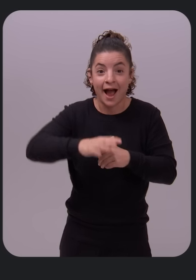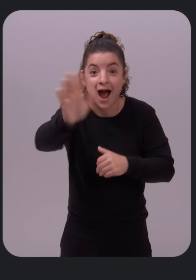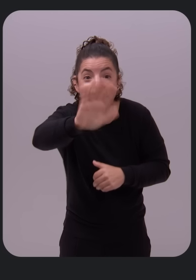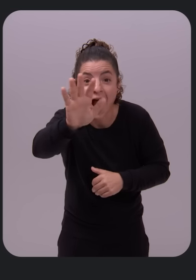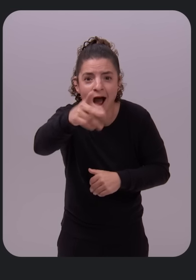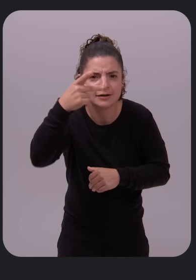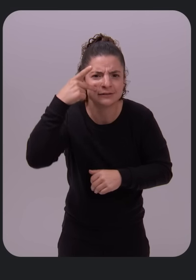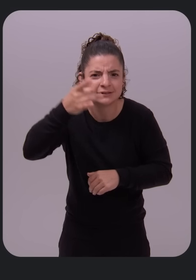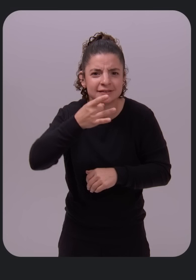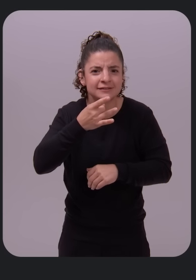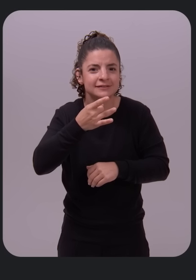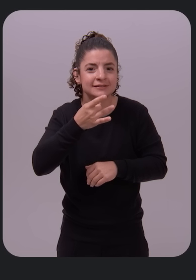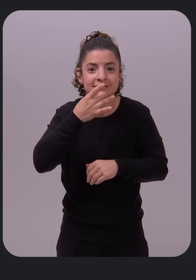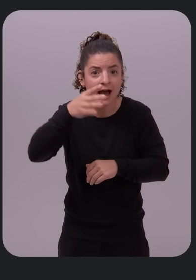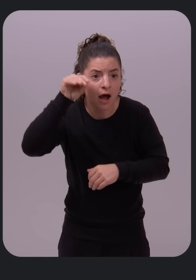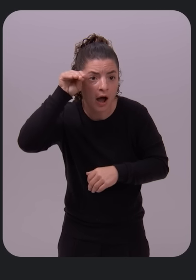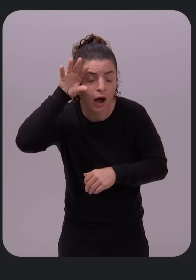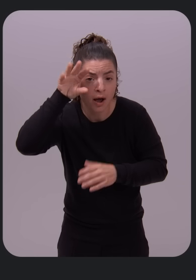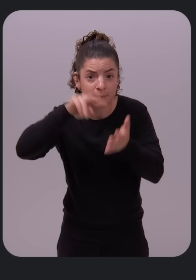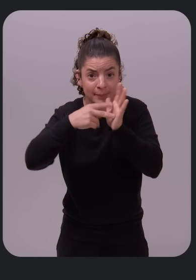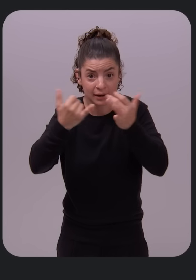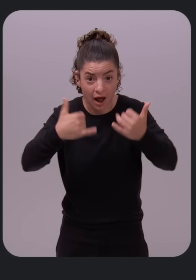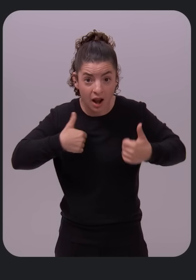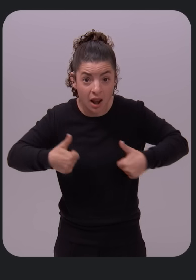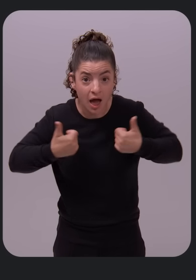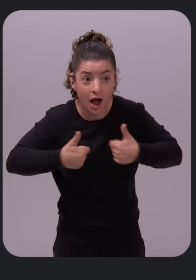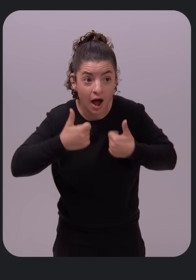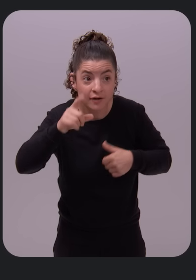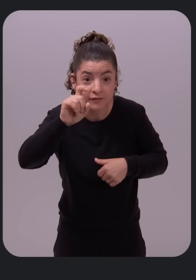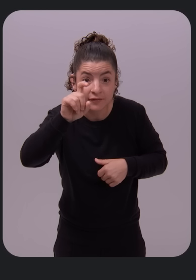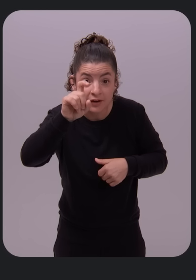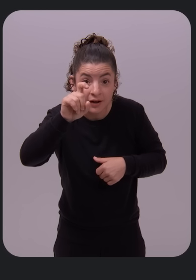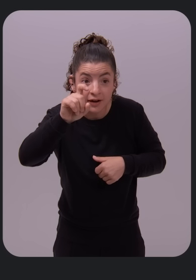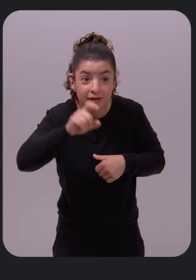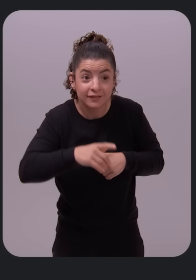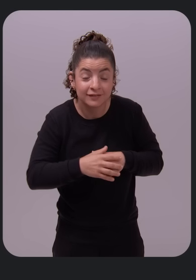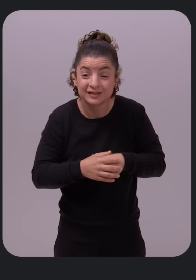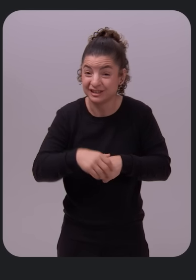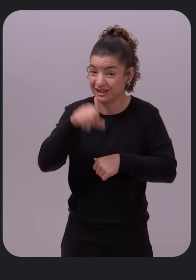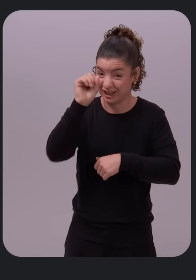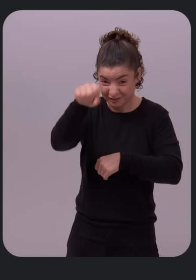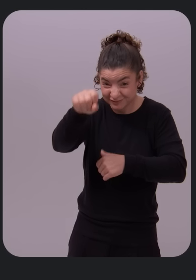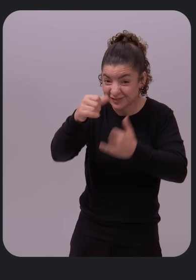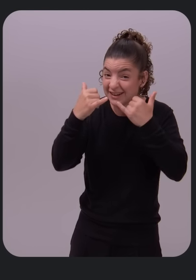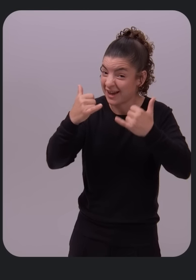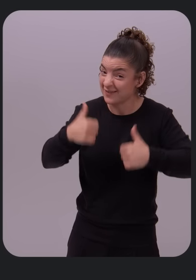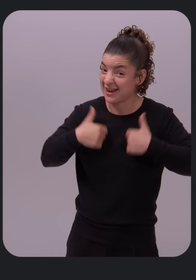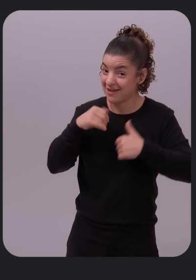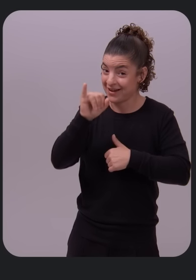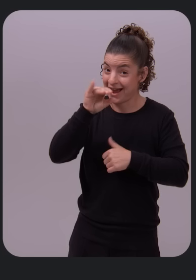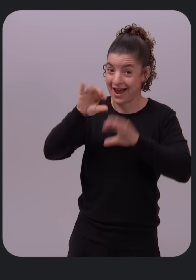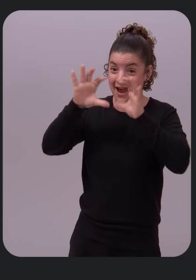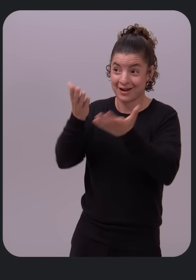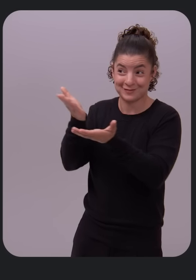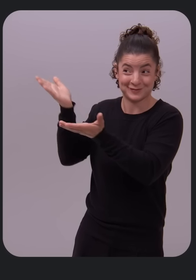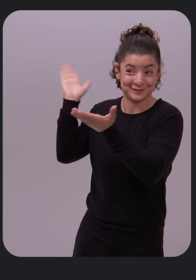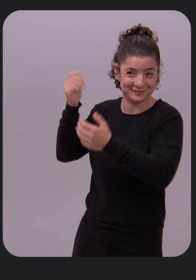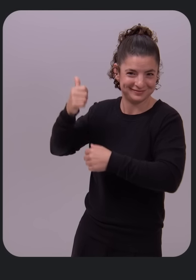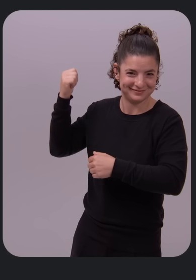Hey, Dieter. I see the lights on on your glasses. So I think it's safe to say that we're live right now? Yes, we're officially on with the I/O crew. Hey, everybody.